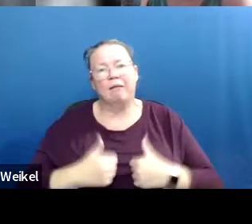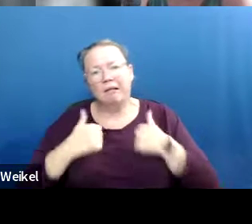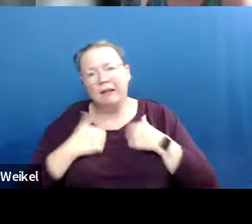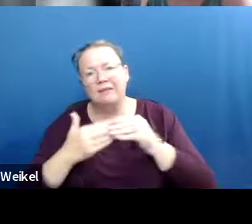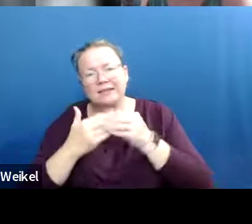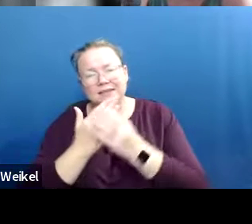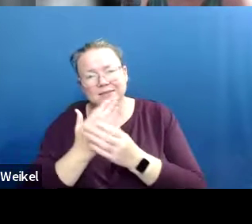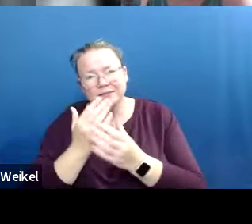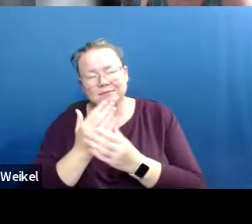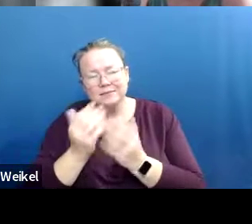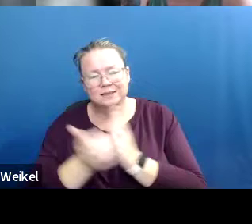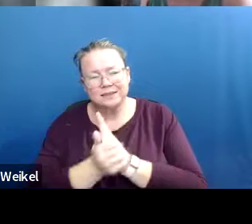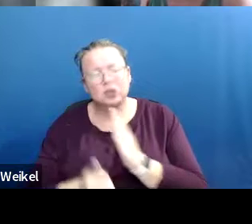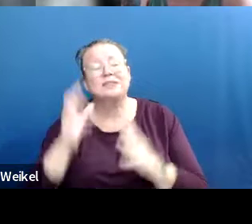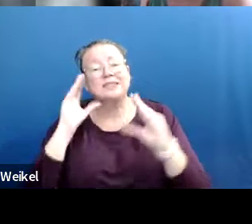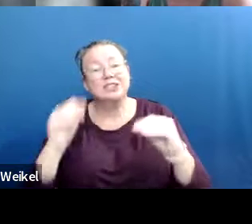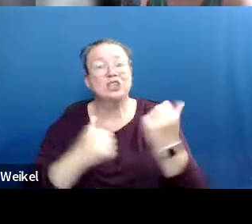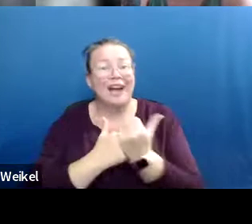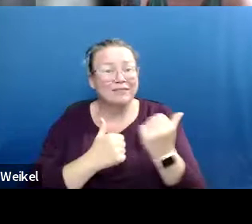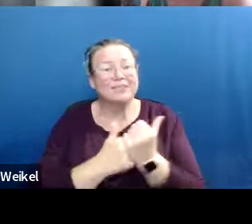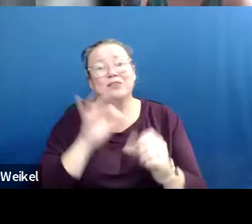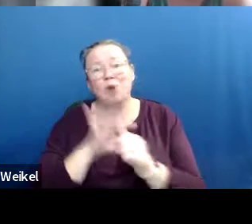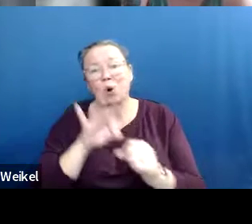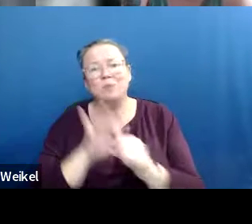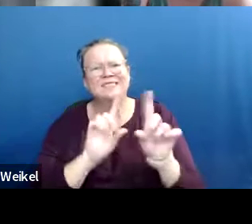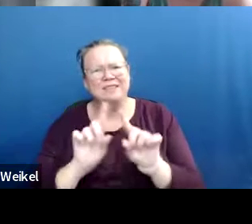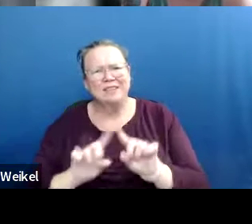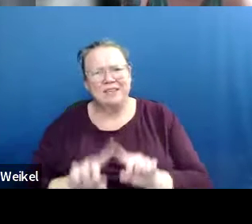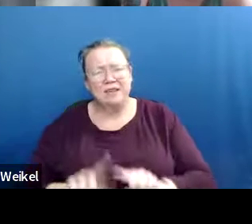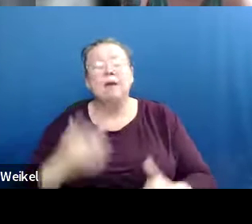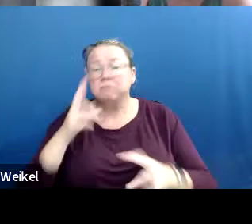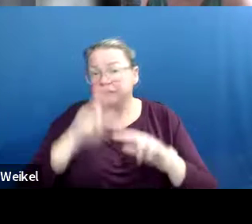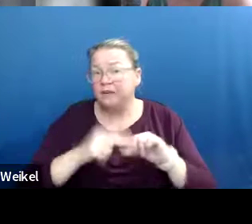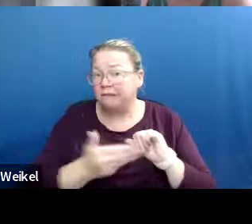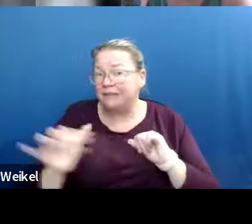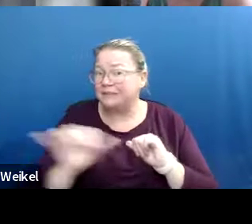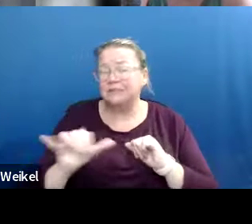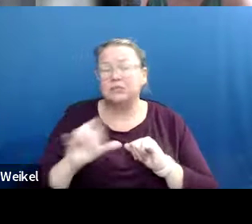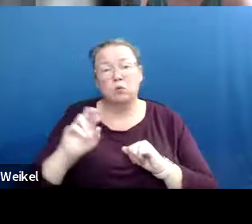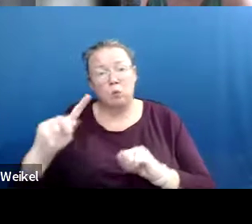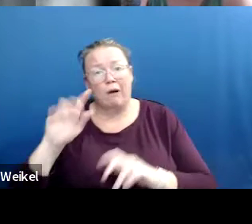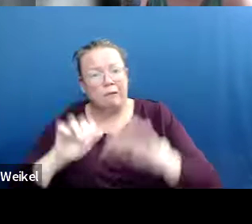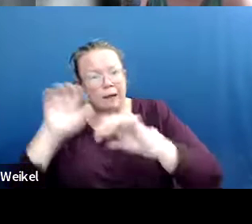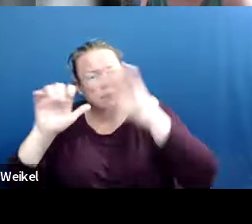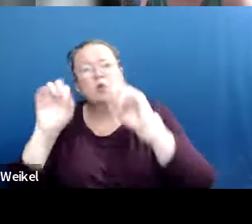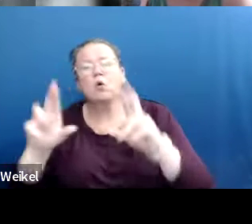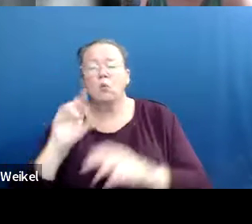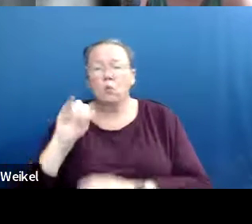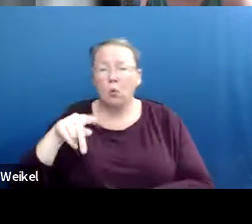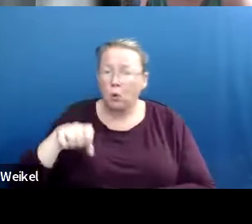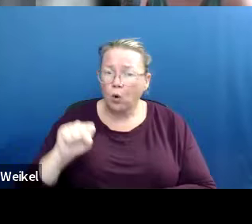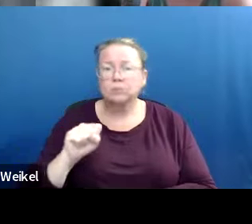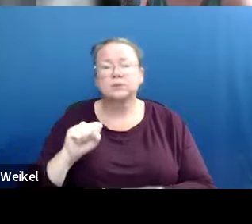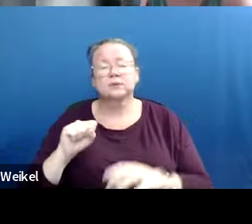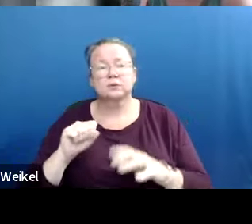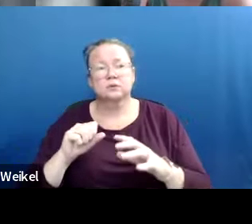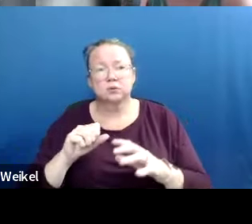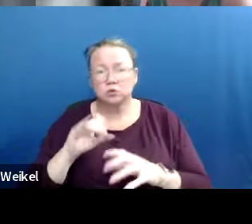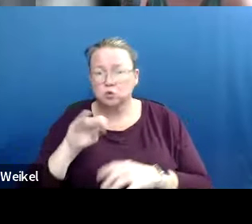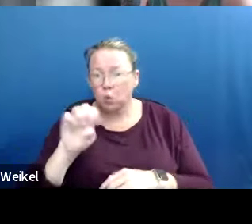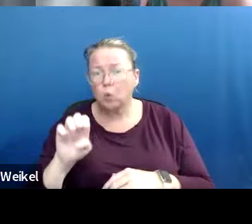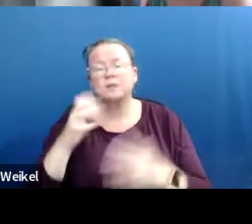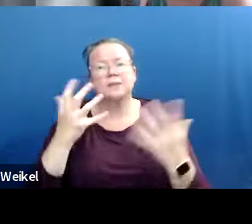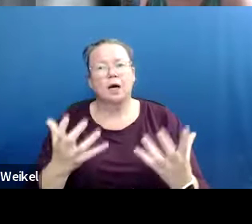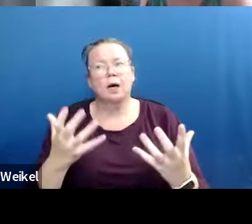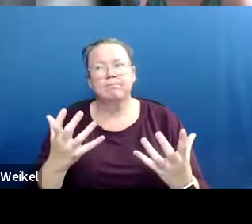Kayla Robertson: teach them about advocacy and voting and a bunch of other stuff. Then we do some fun. Things like rock climbing or ropes. Course we'll do things